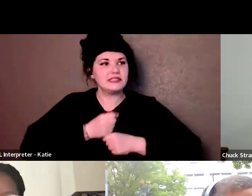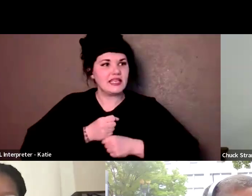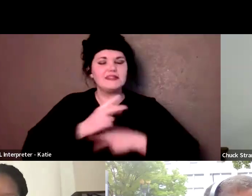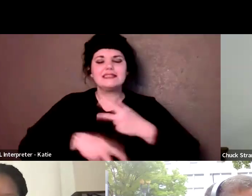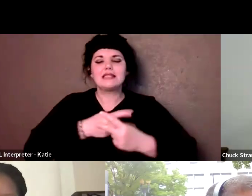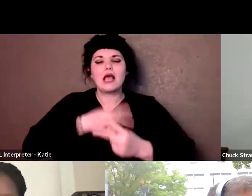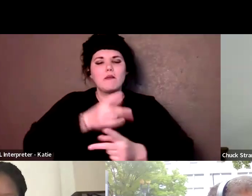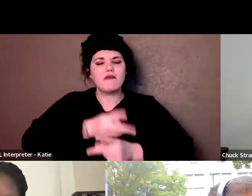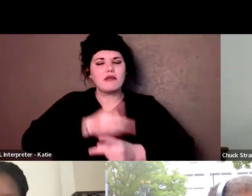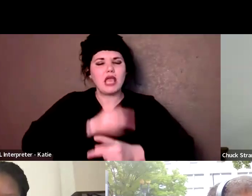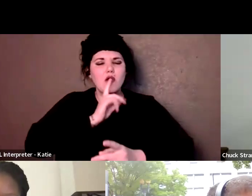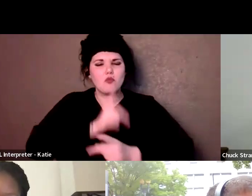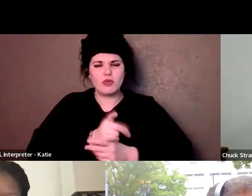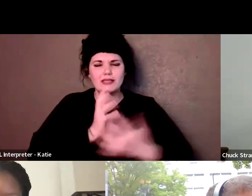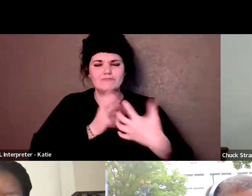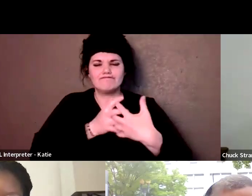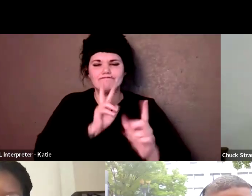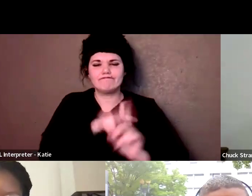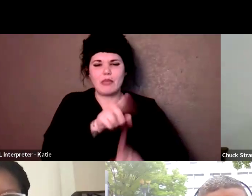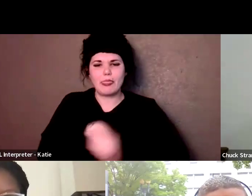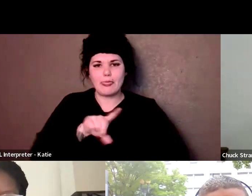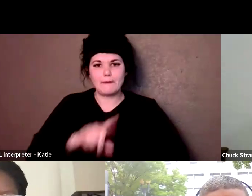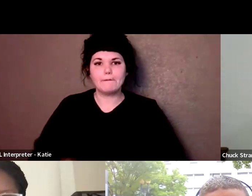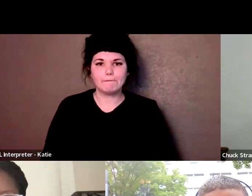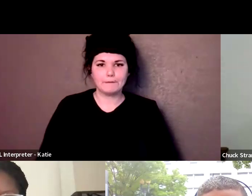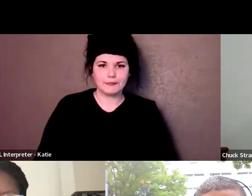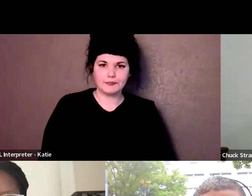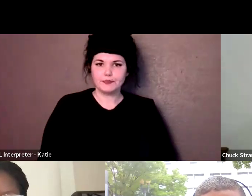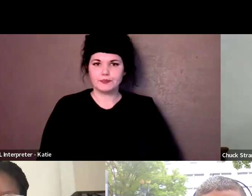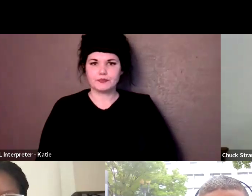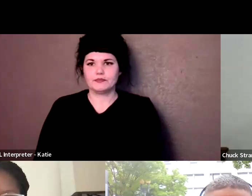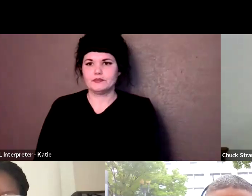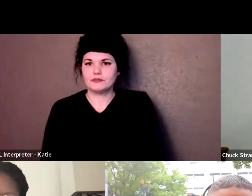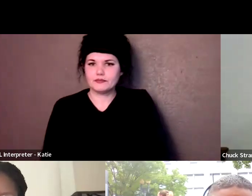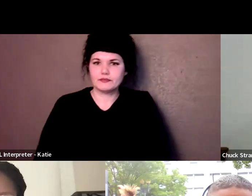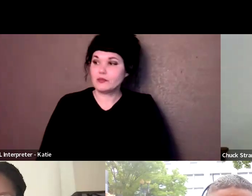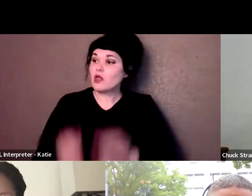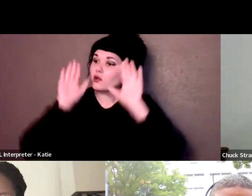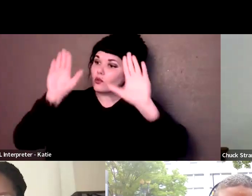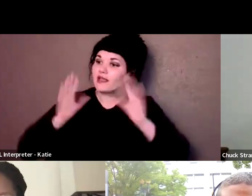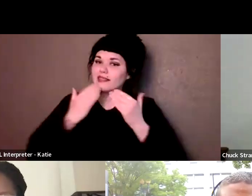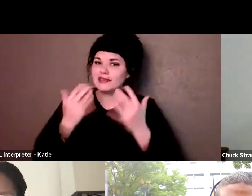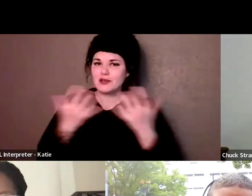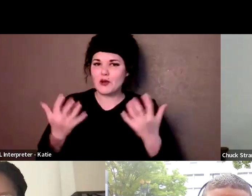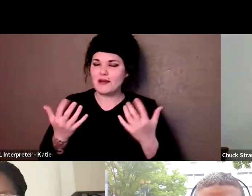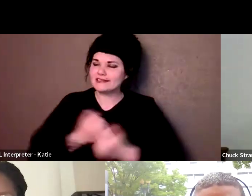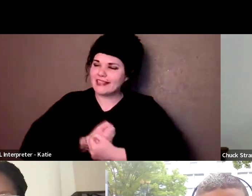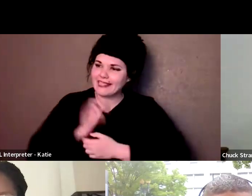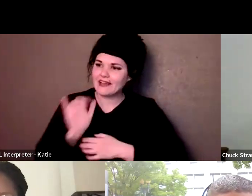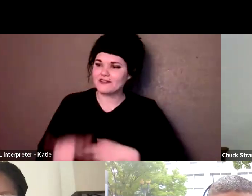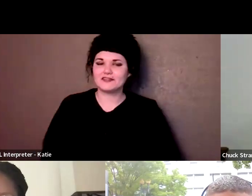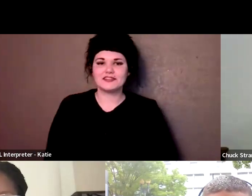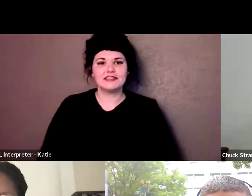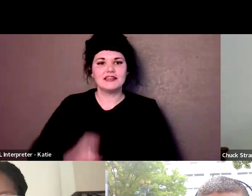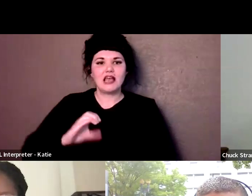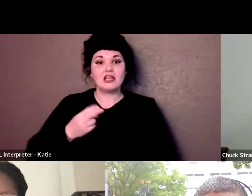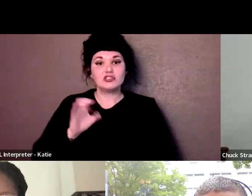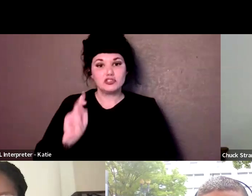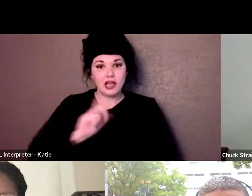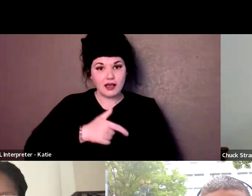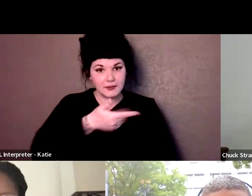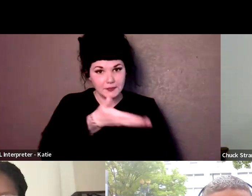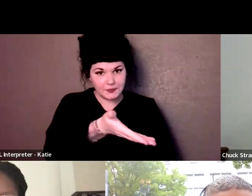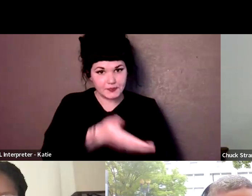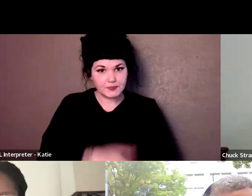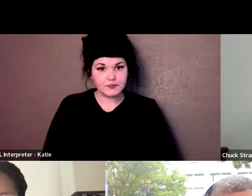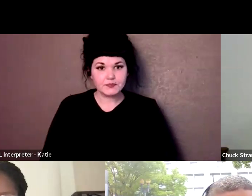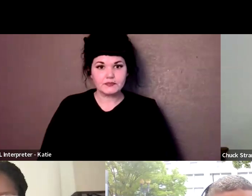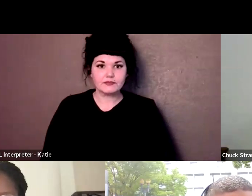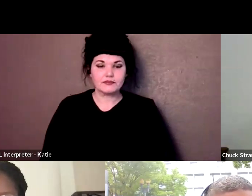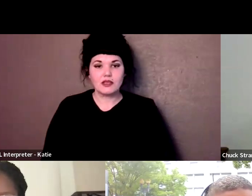them. DEVON: Great, thank you so much. I love that. Chuck, how about you? Same thing - a brief introduction